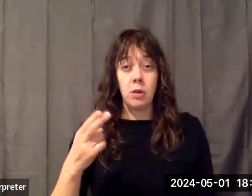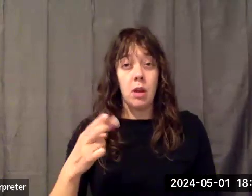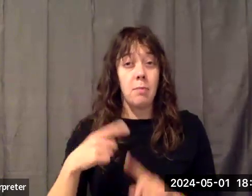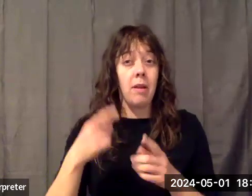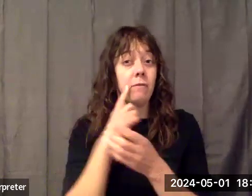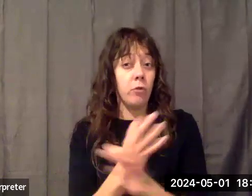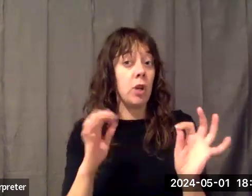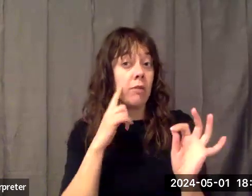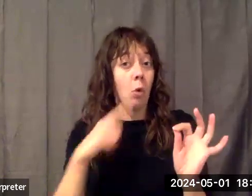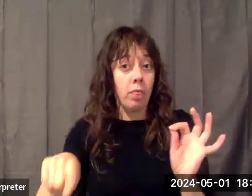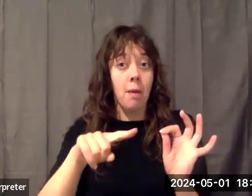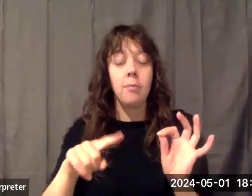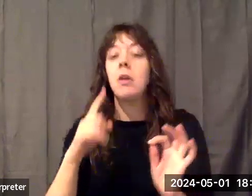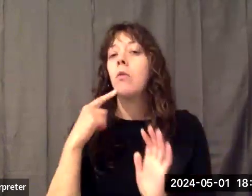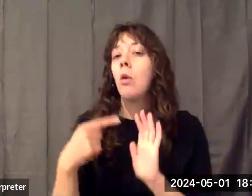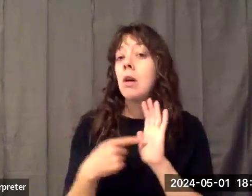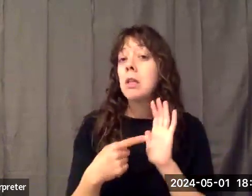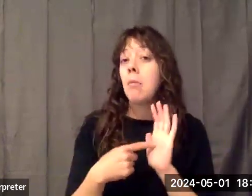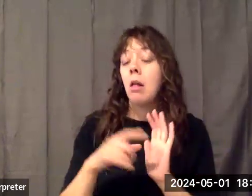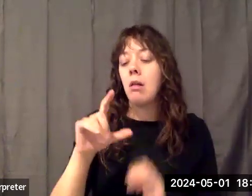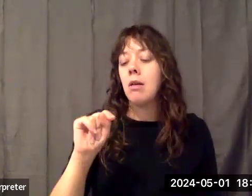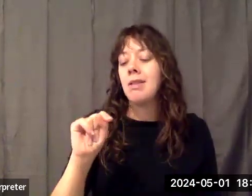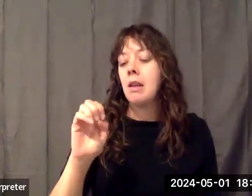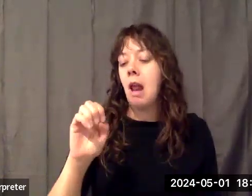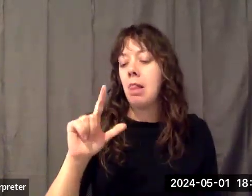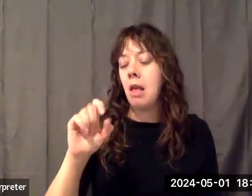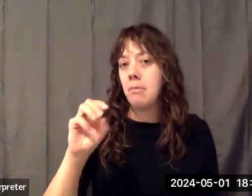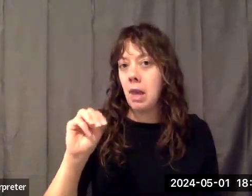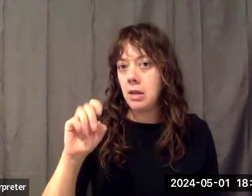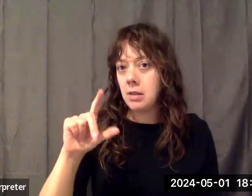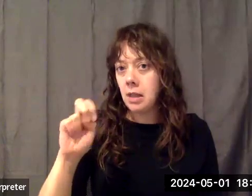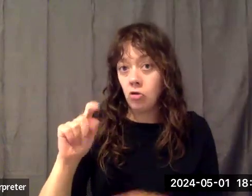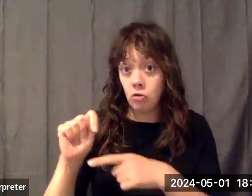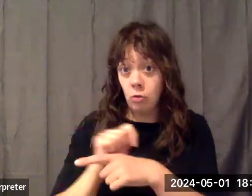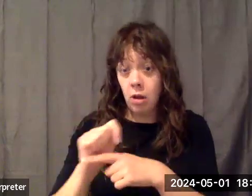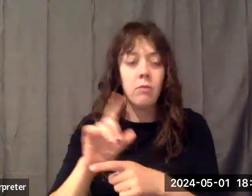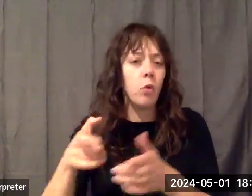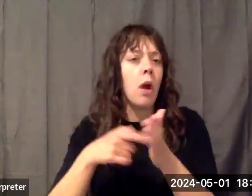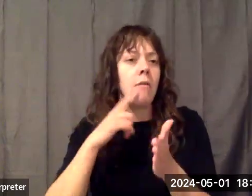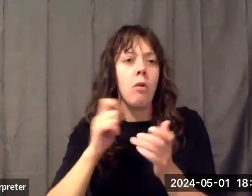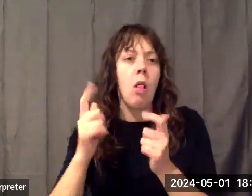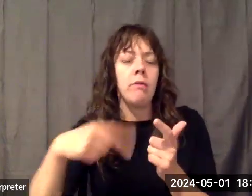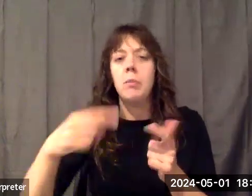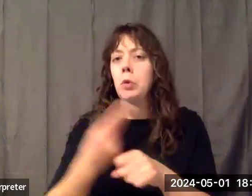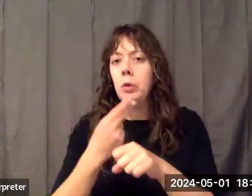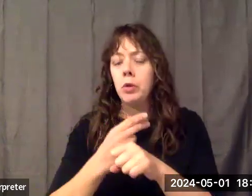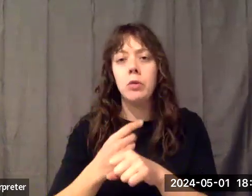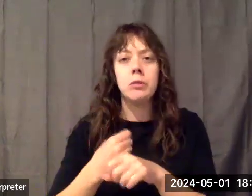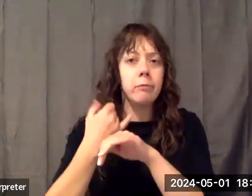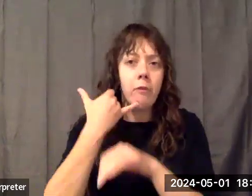For example, the telemedicine training, which is required for all providers using that format, that's available for free.